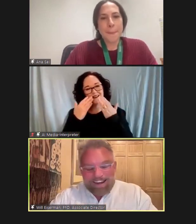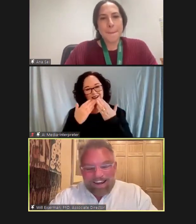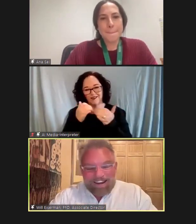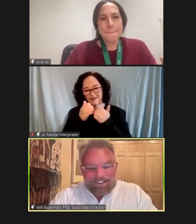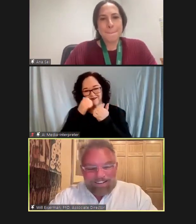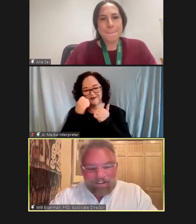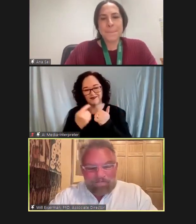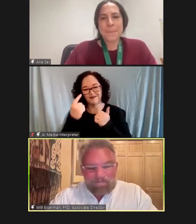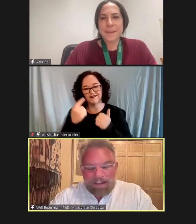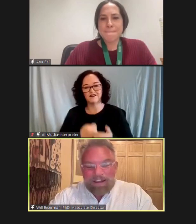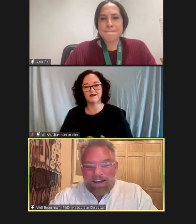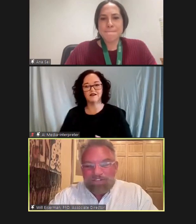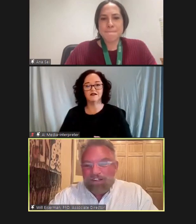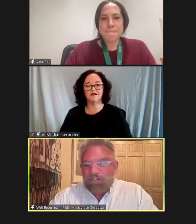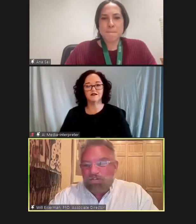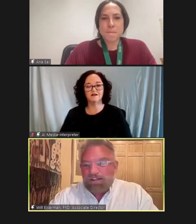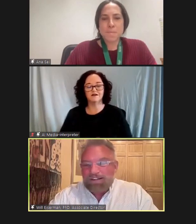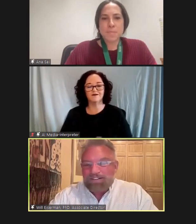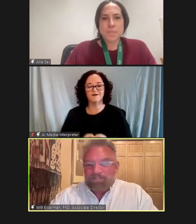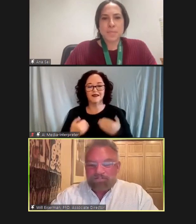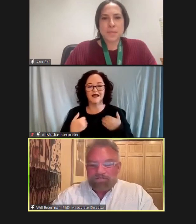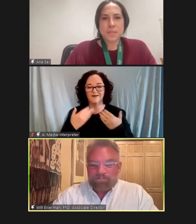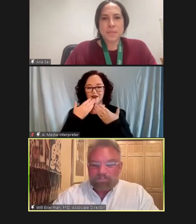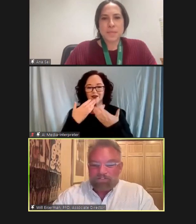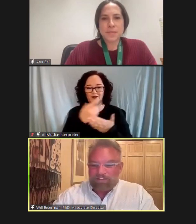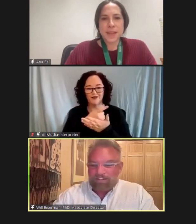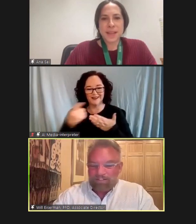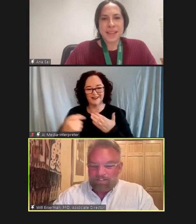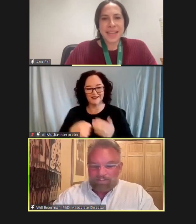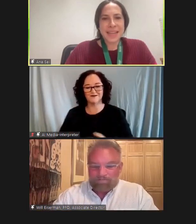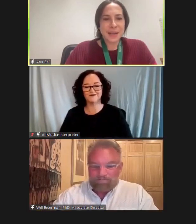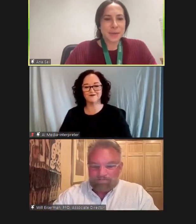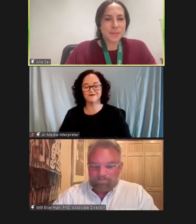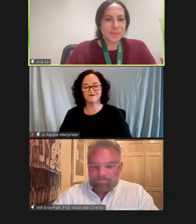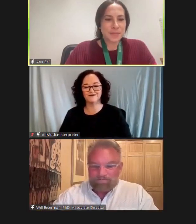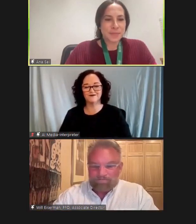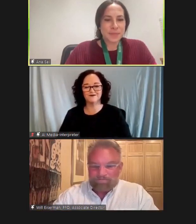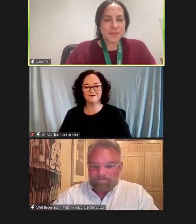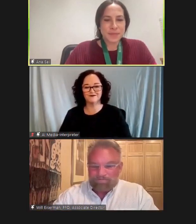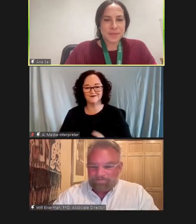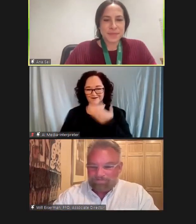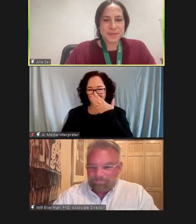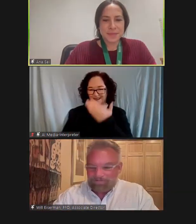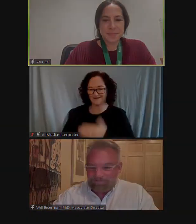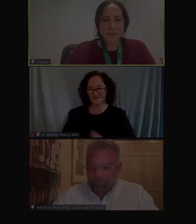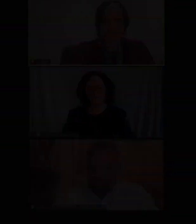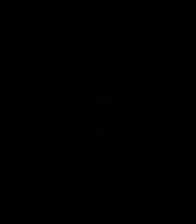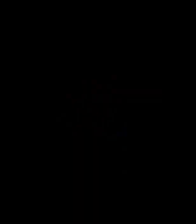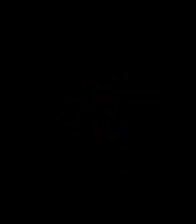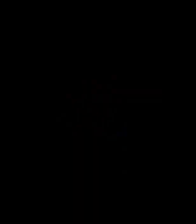and um have a good week thank you